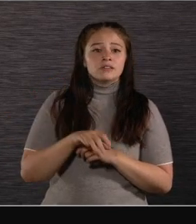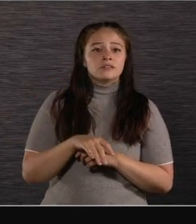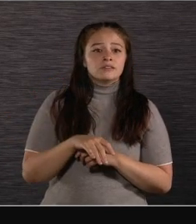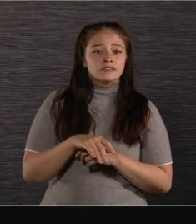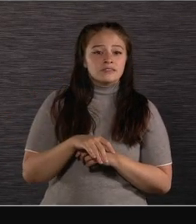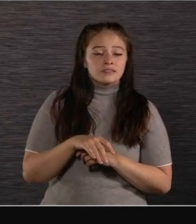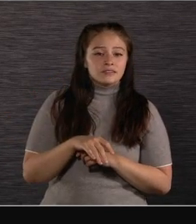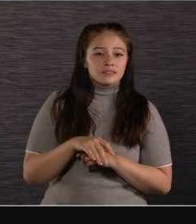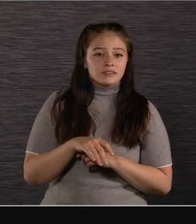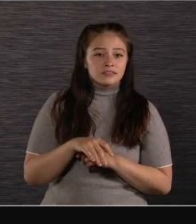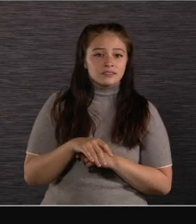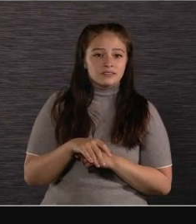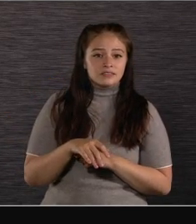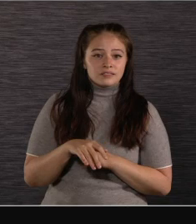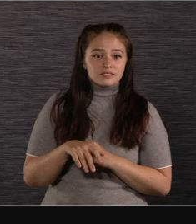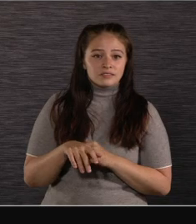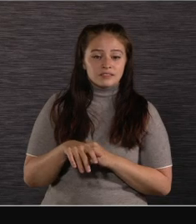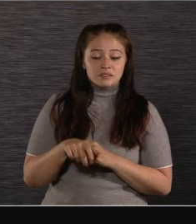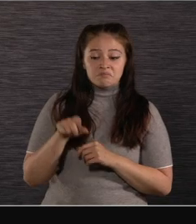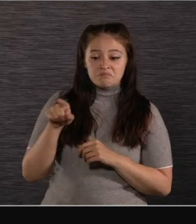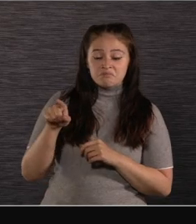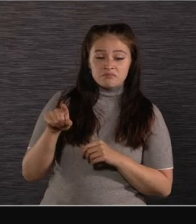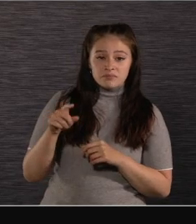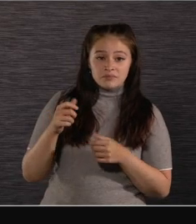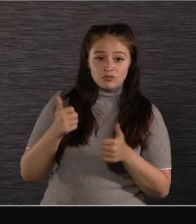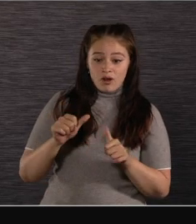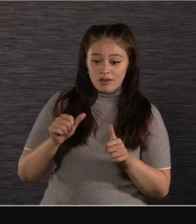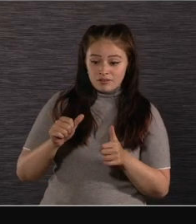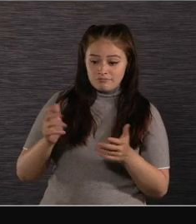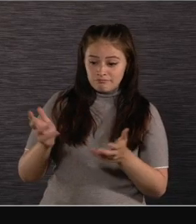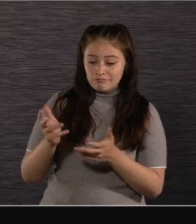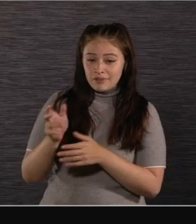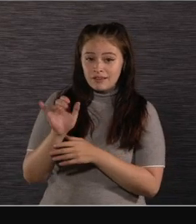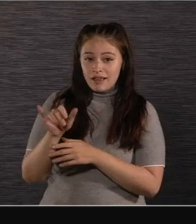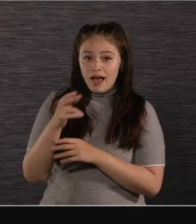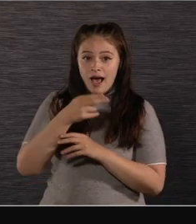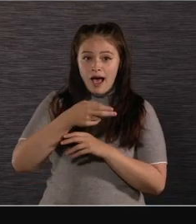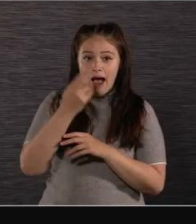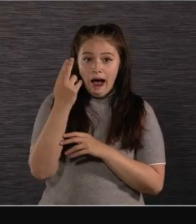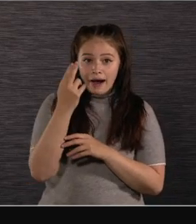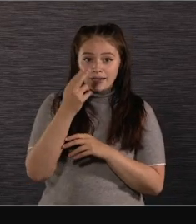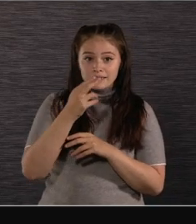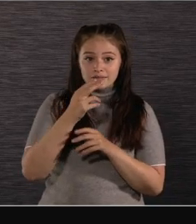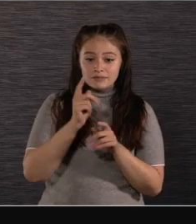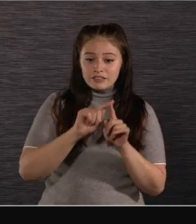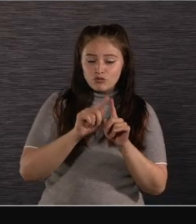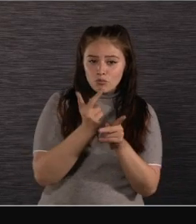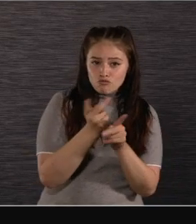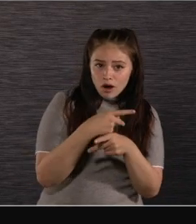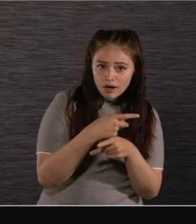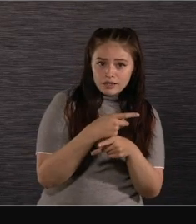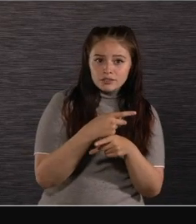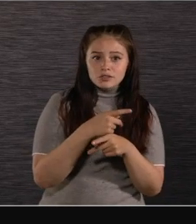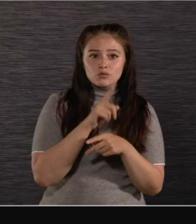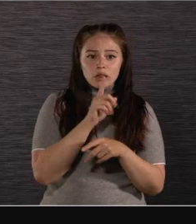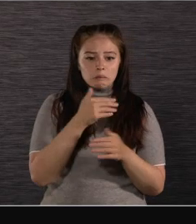when I was flying heavy lifts for TV commercials and high end projects. There was always an uneasy feeling.